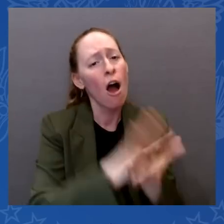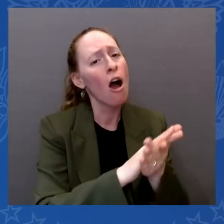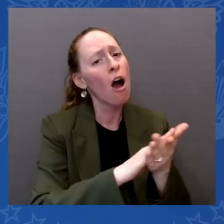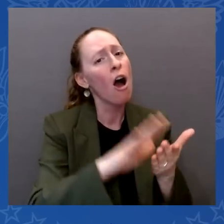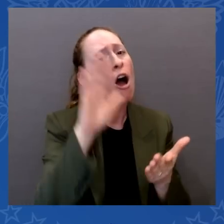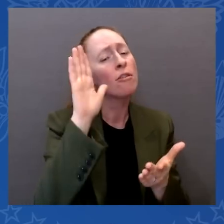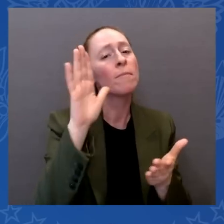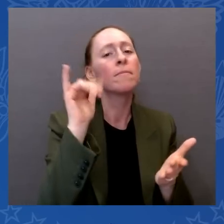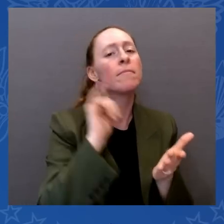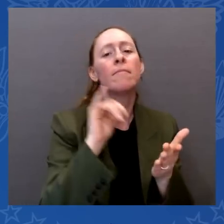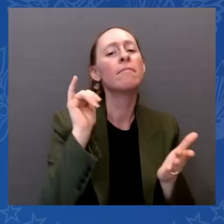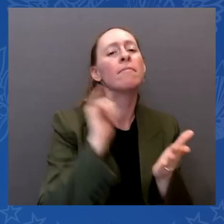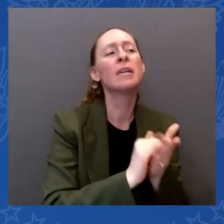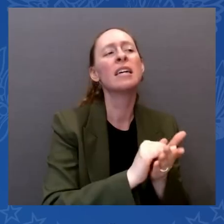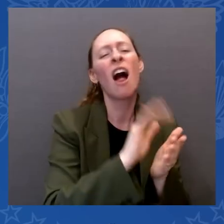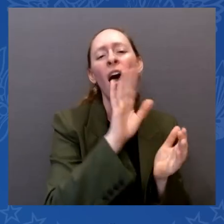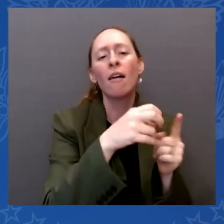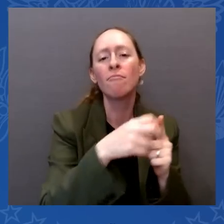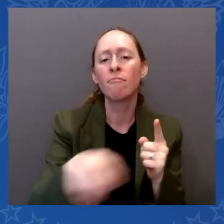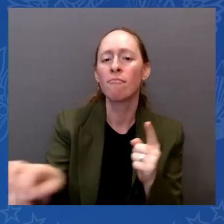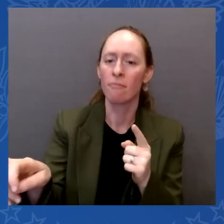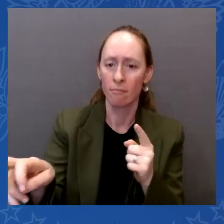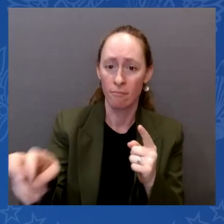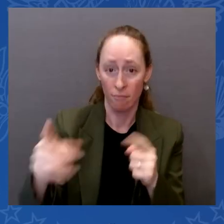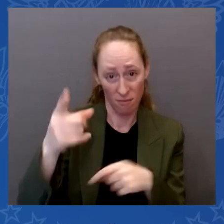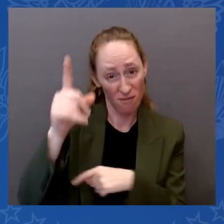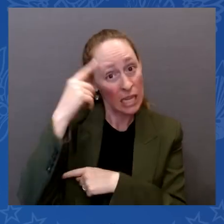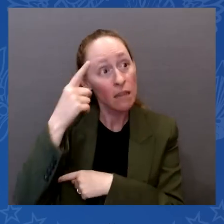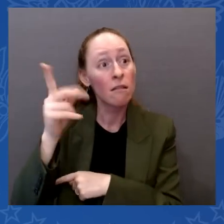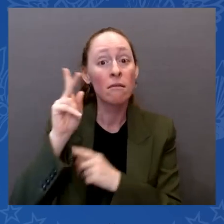and you get a -- you get a job, you get hired, and you're at work in a couple days.